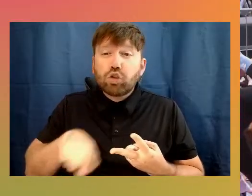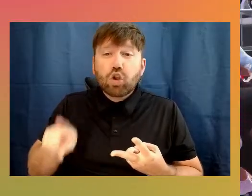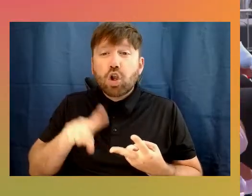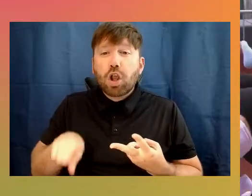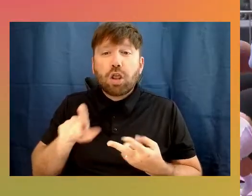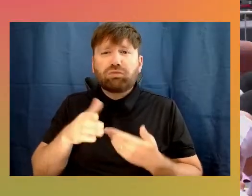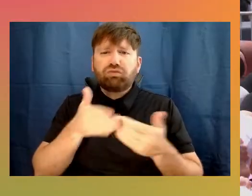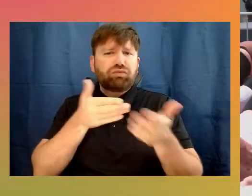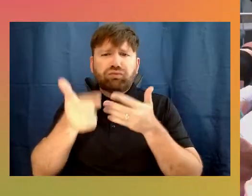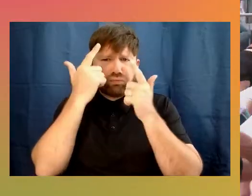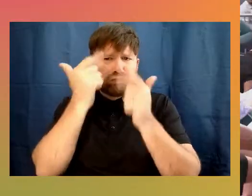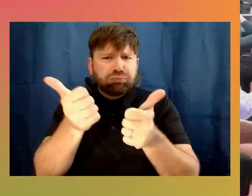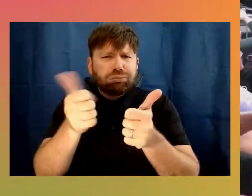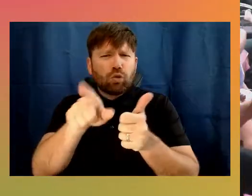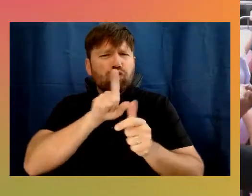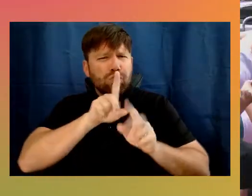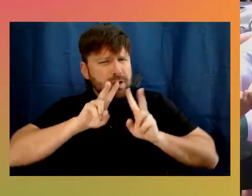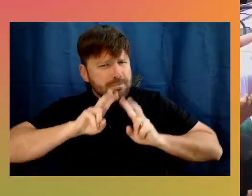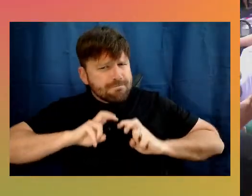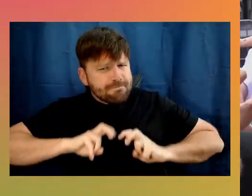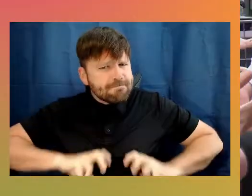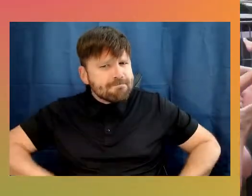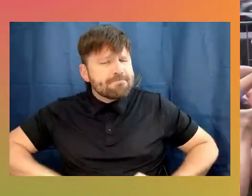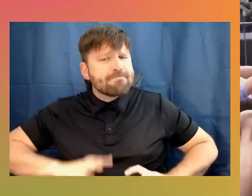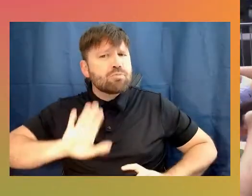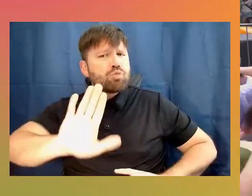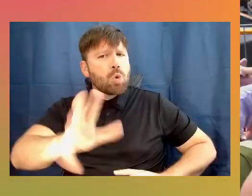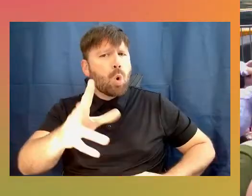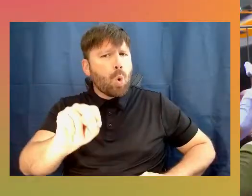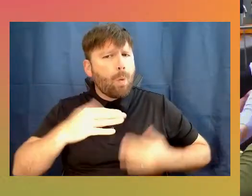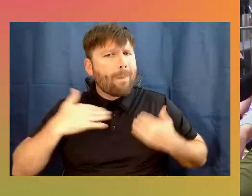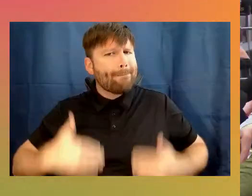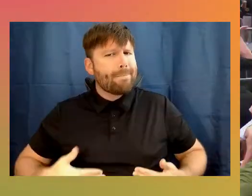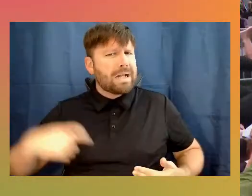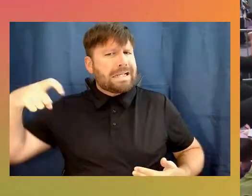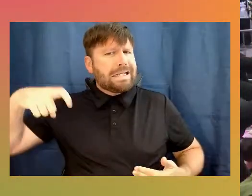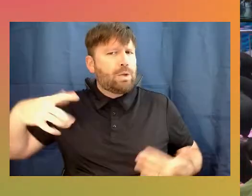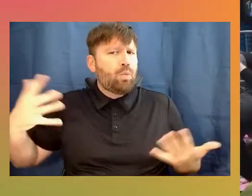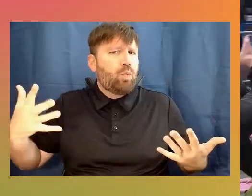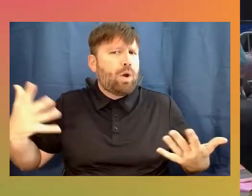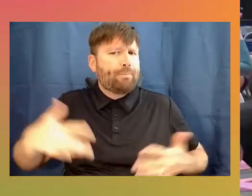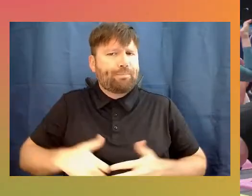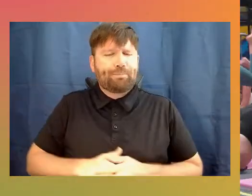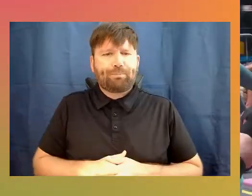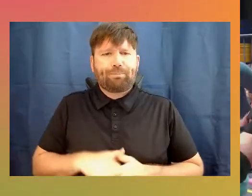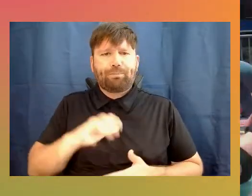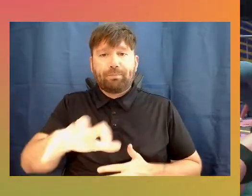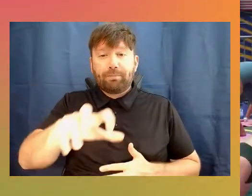YEAH.